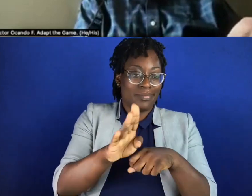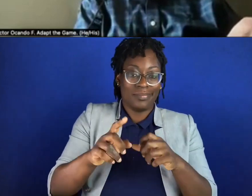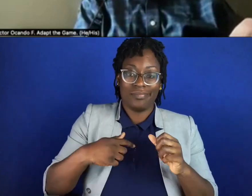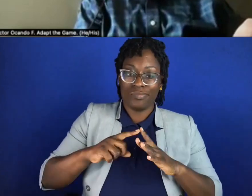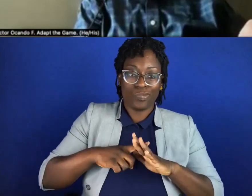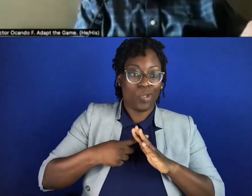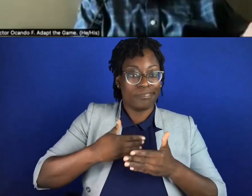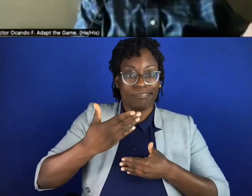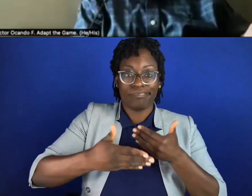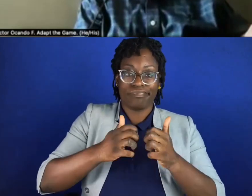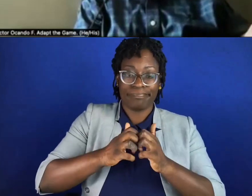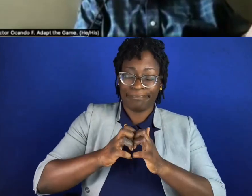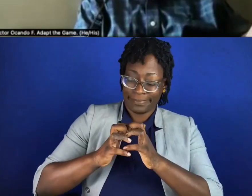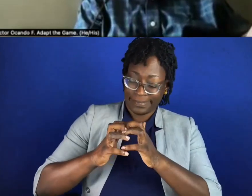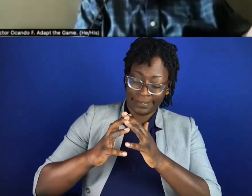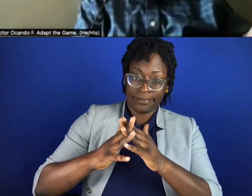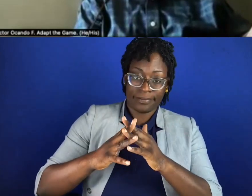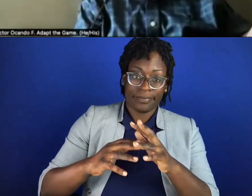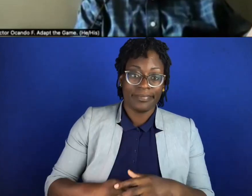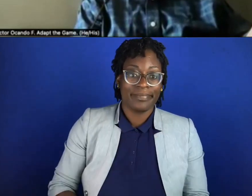that point.